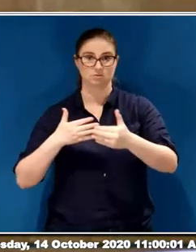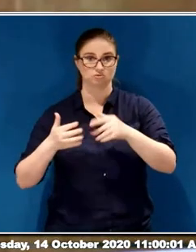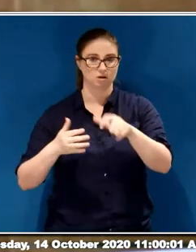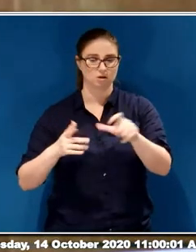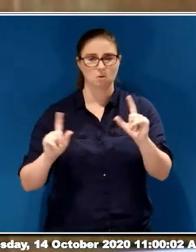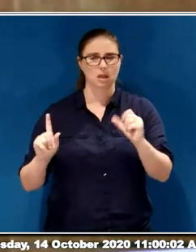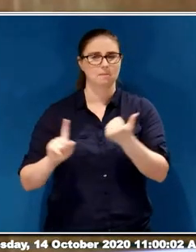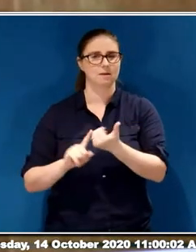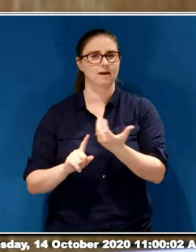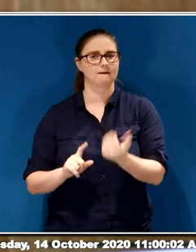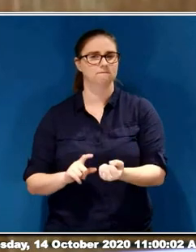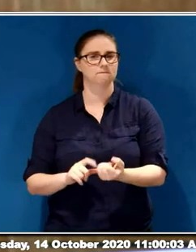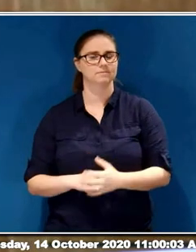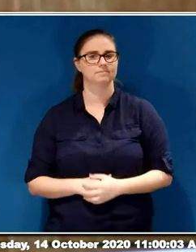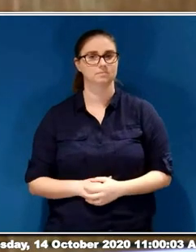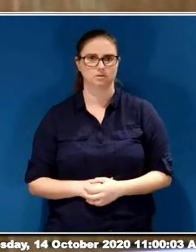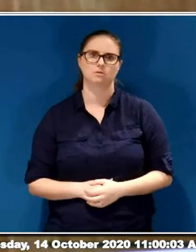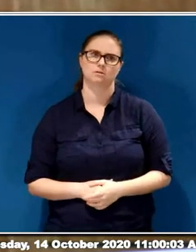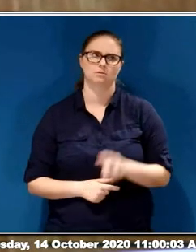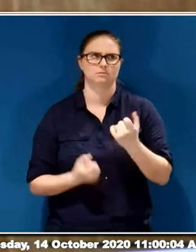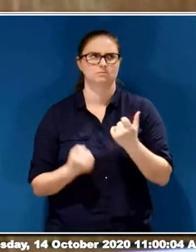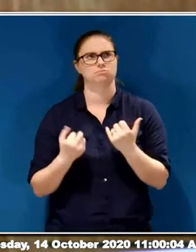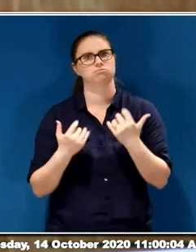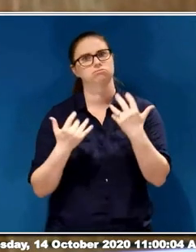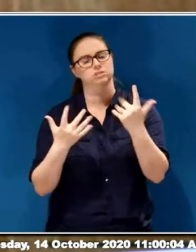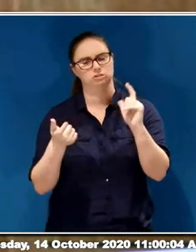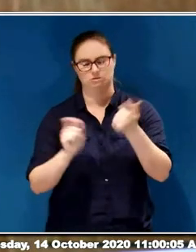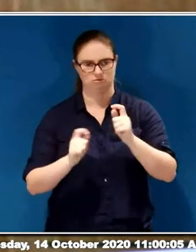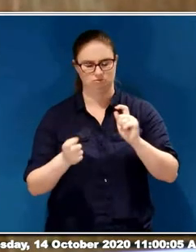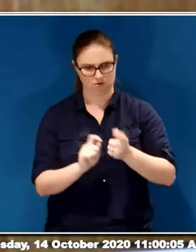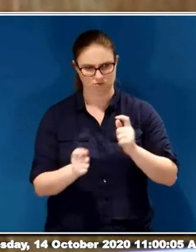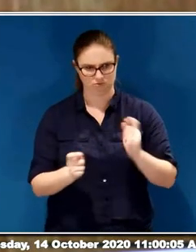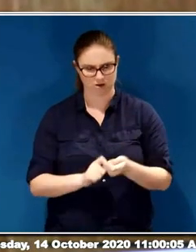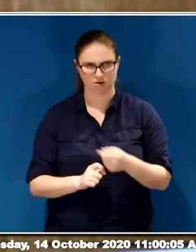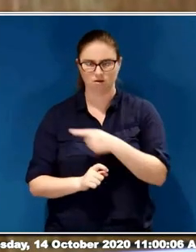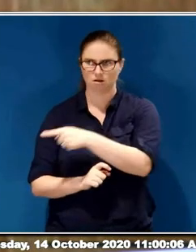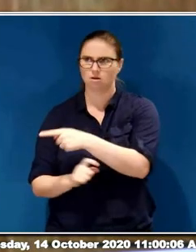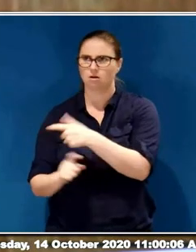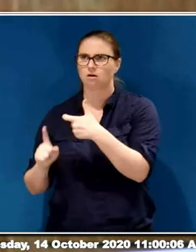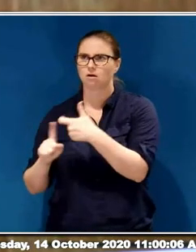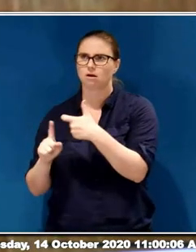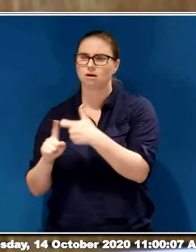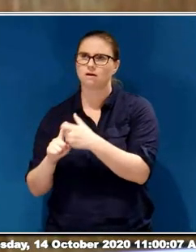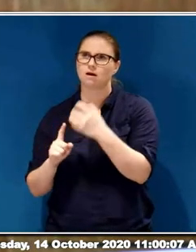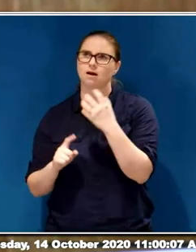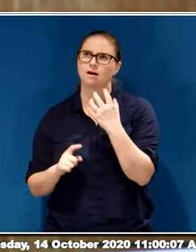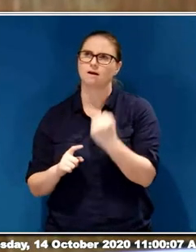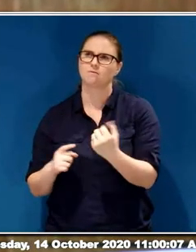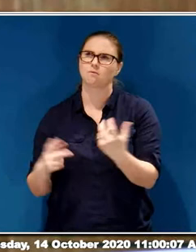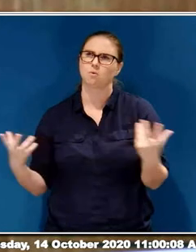So Kobe had one, two, three, four case managers